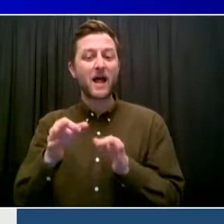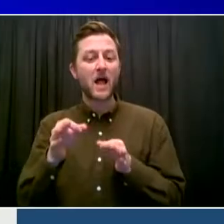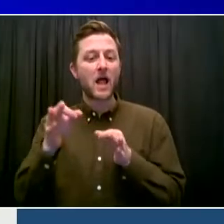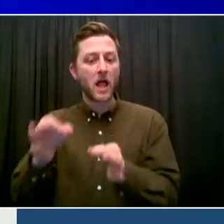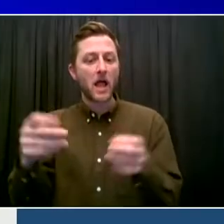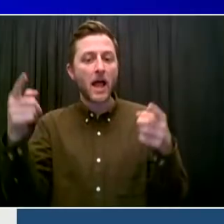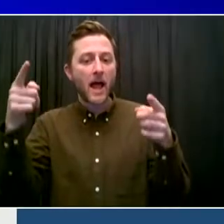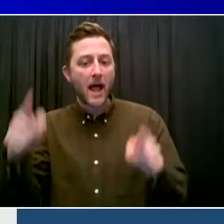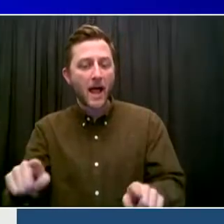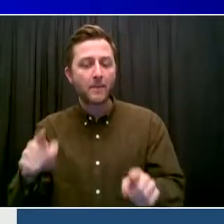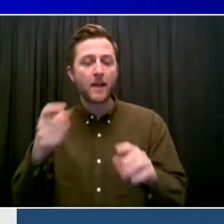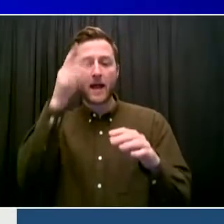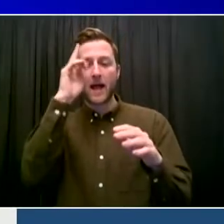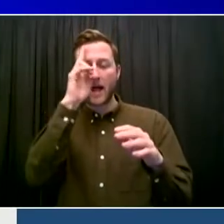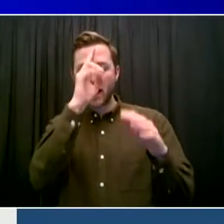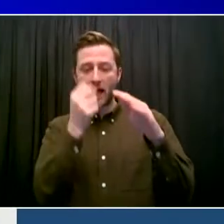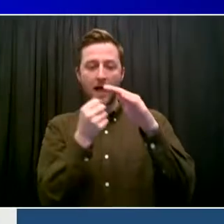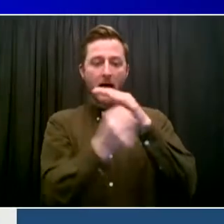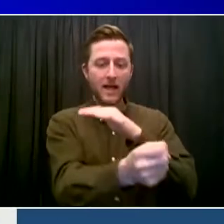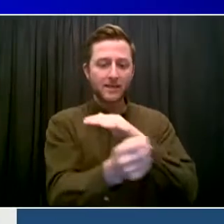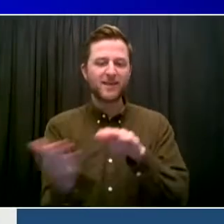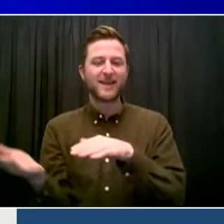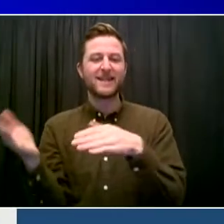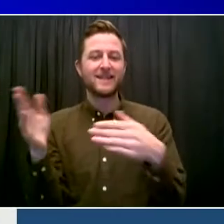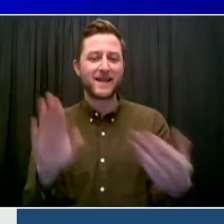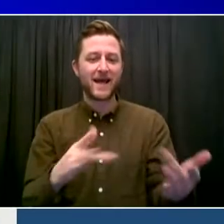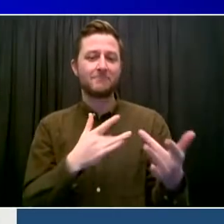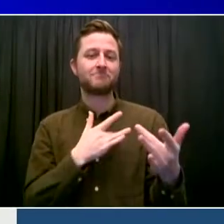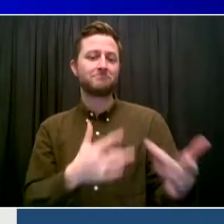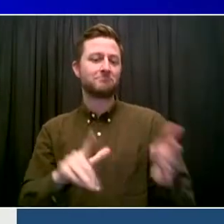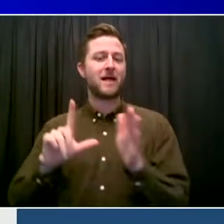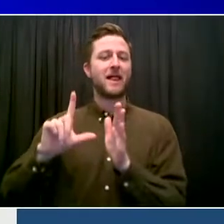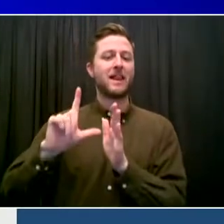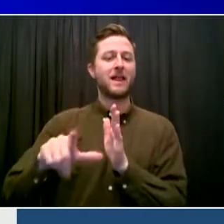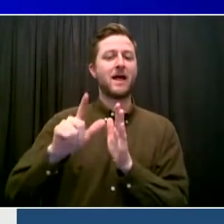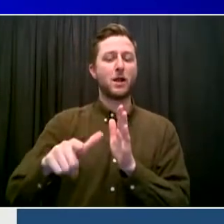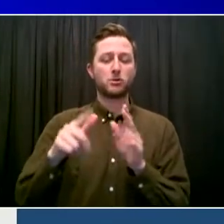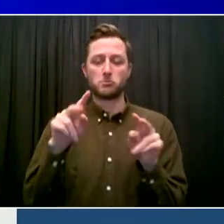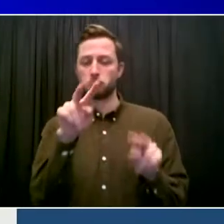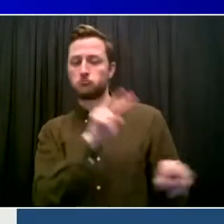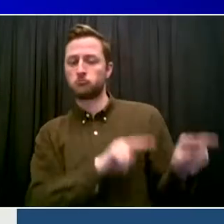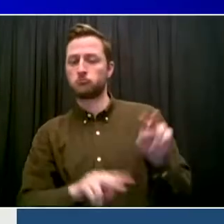LAG BEHIND CASES. IT MAY PEAK